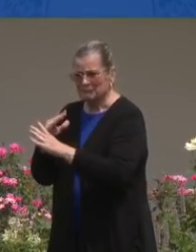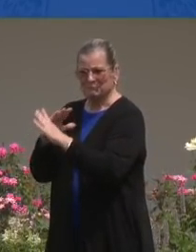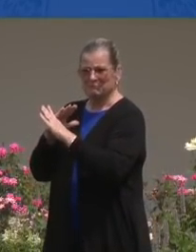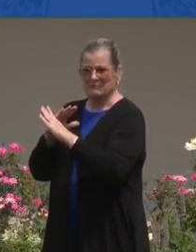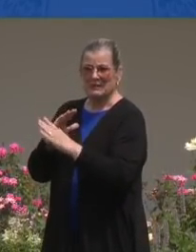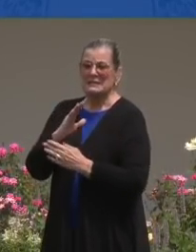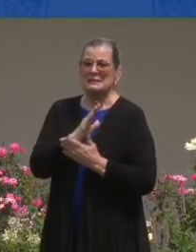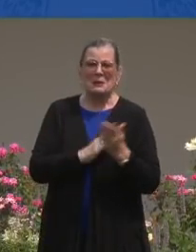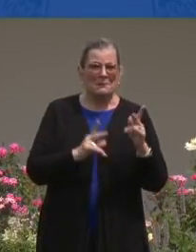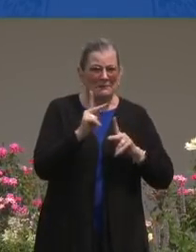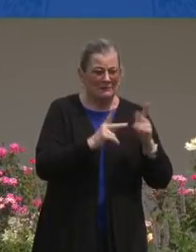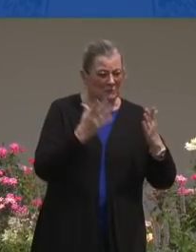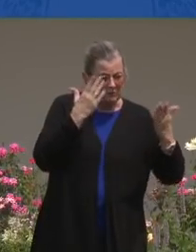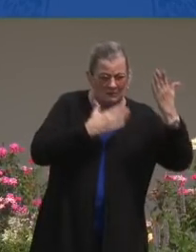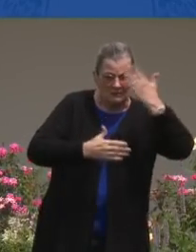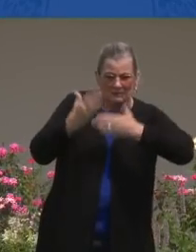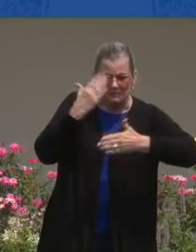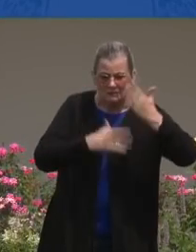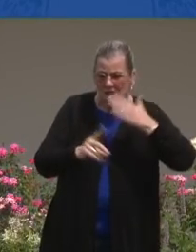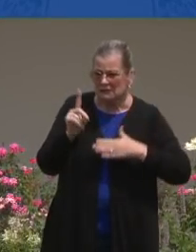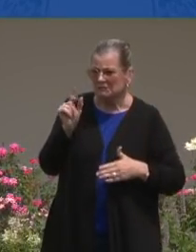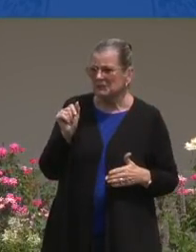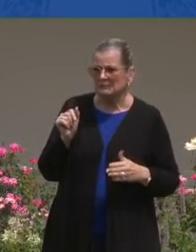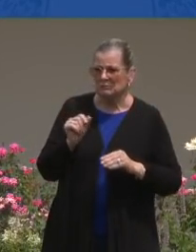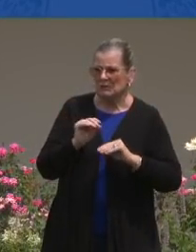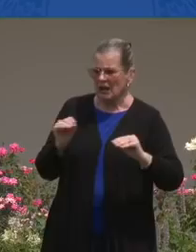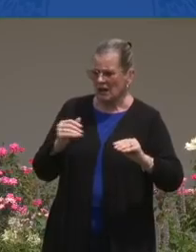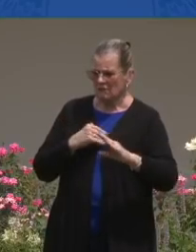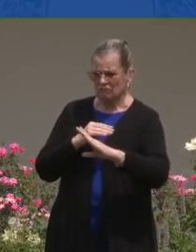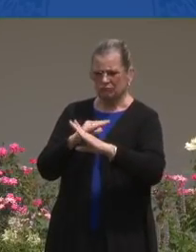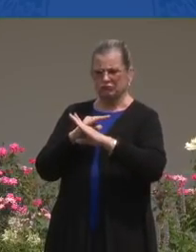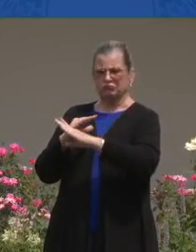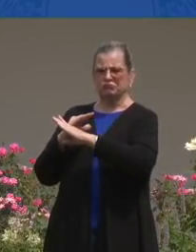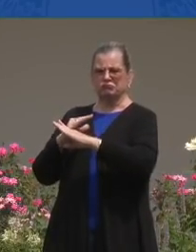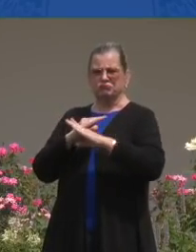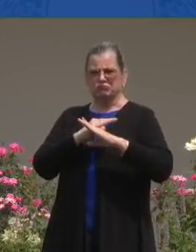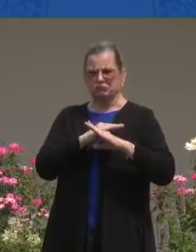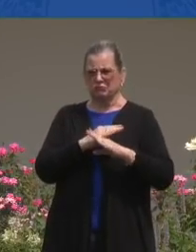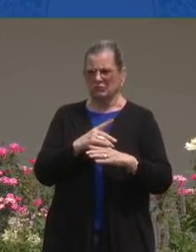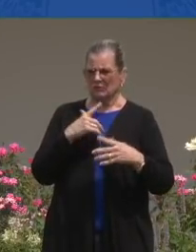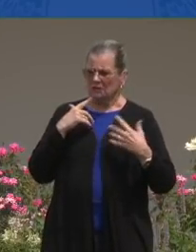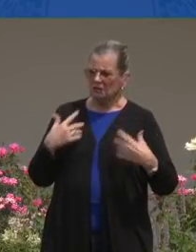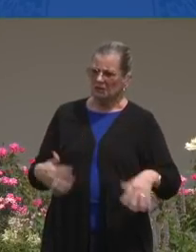Long lines, rickety ramps, broken elevators,